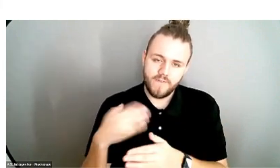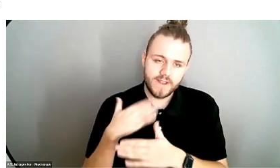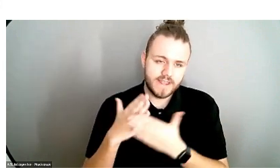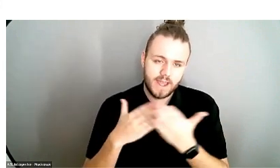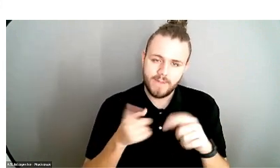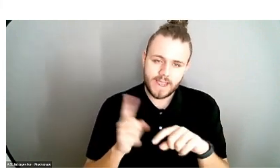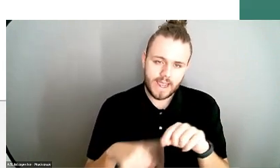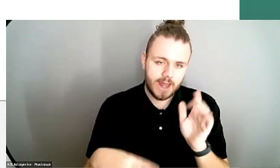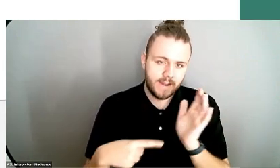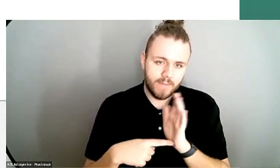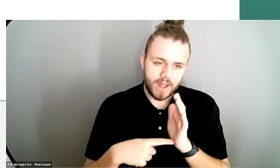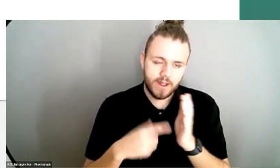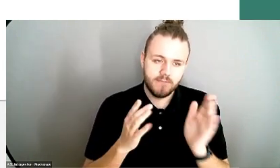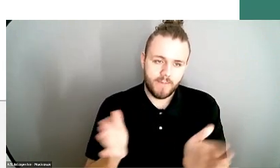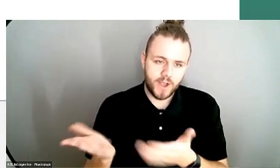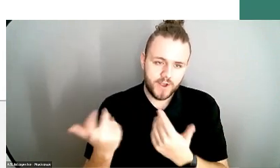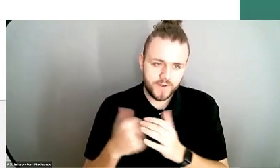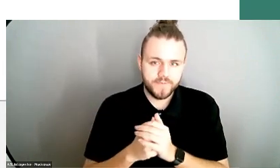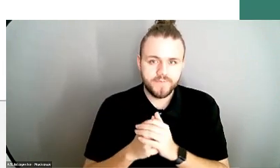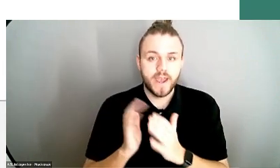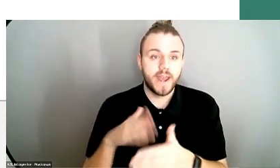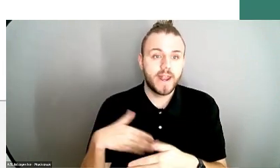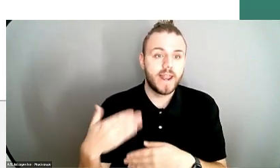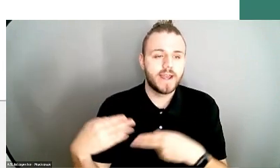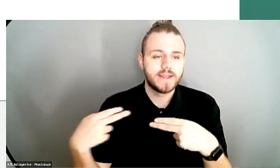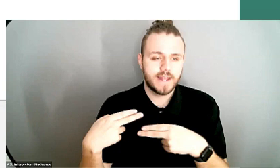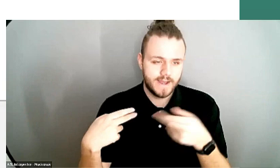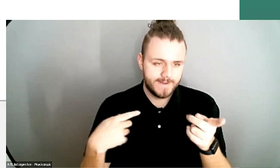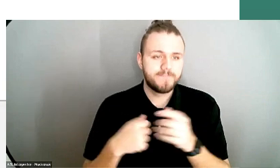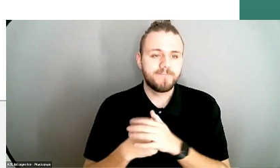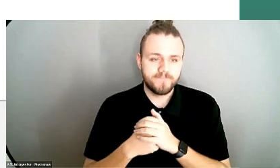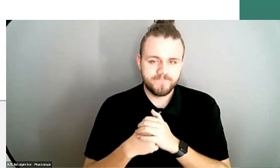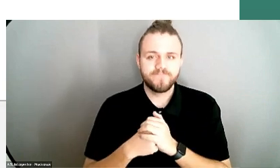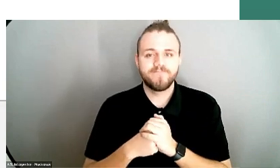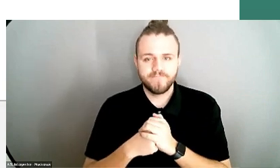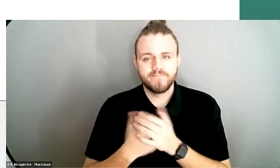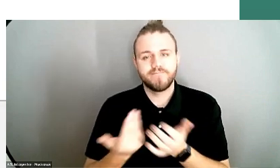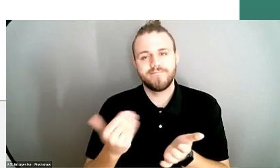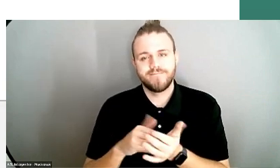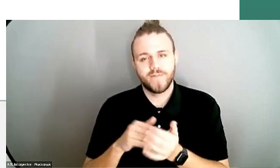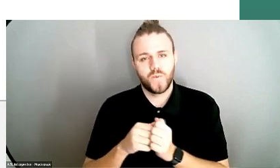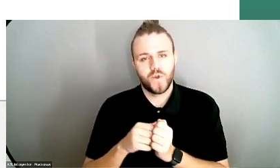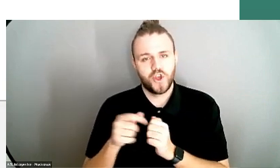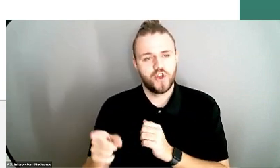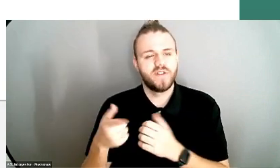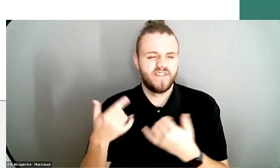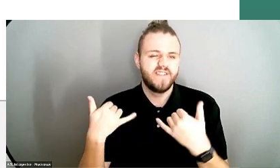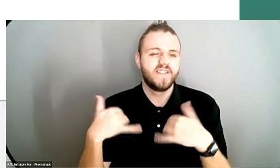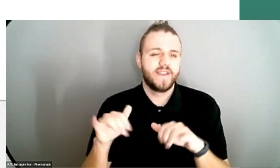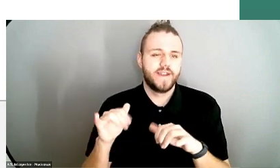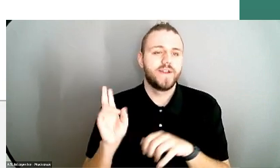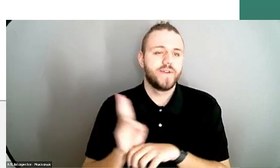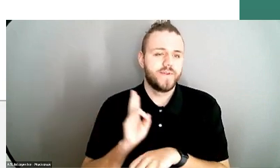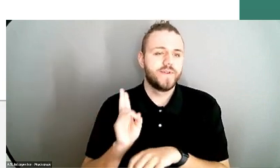Next slide. I will say with her she's still using Marina,